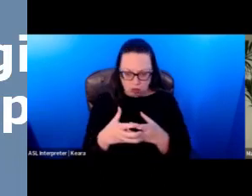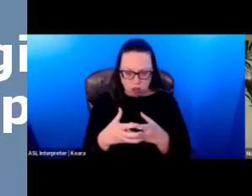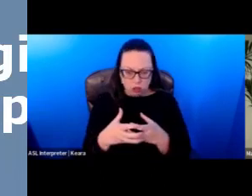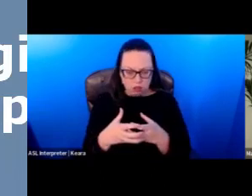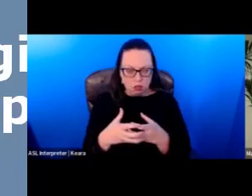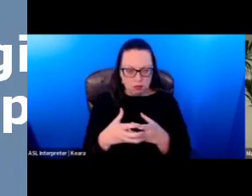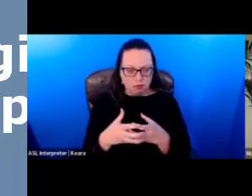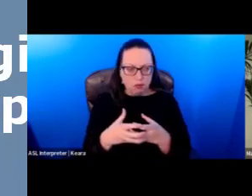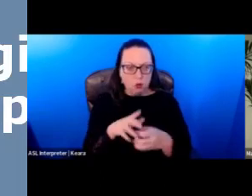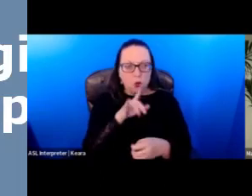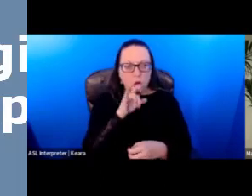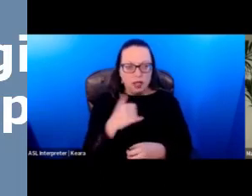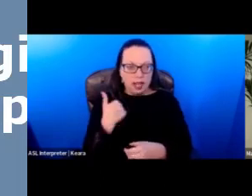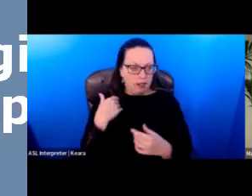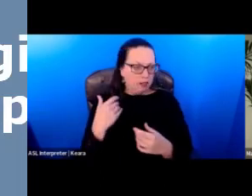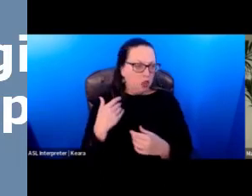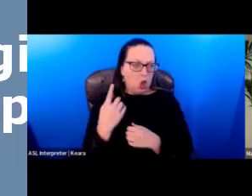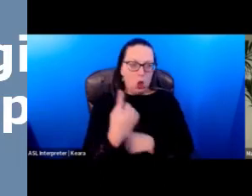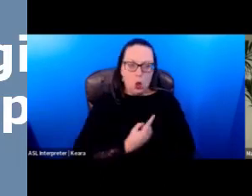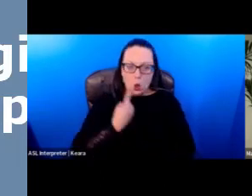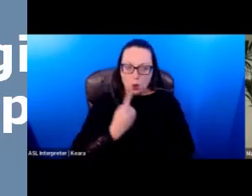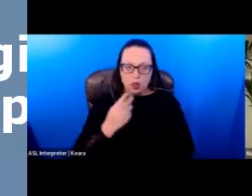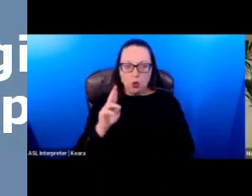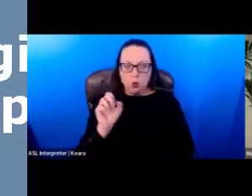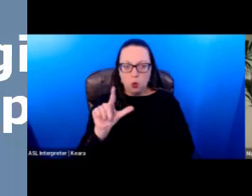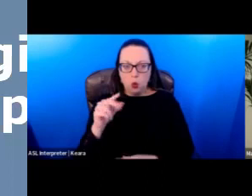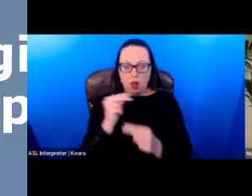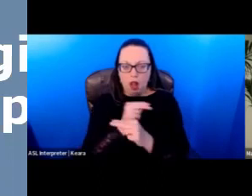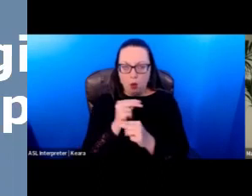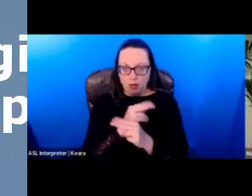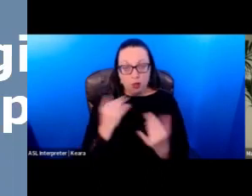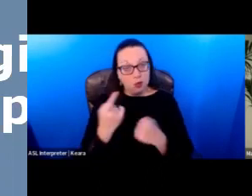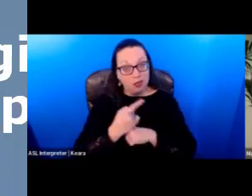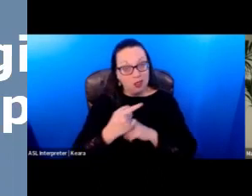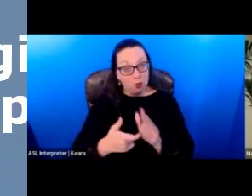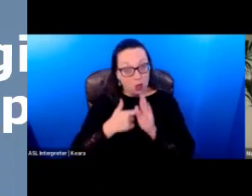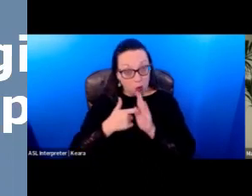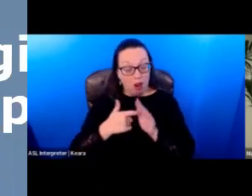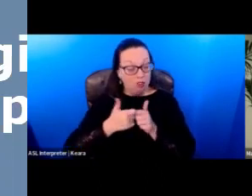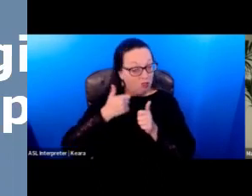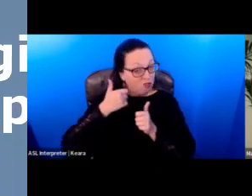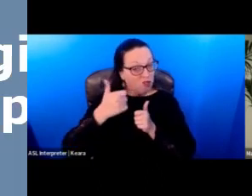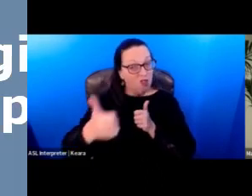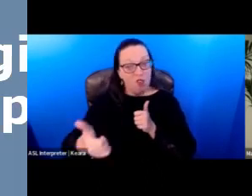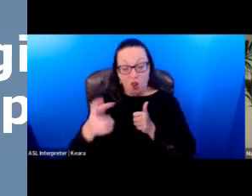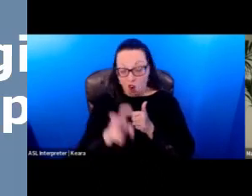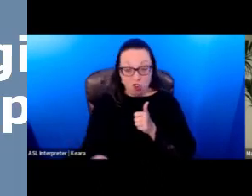anxiety, the domestic violence, the suicide attempts, PTSD, aneurysms, parent abuse,